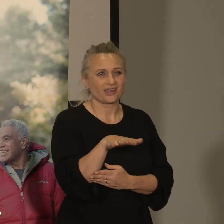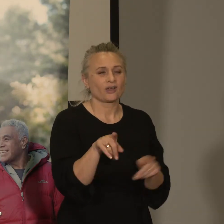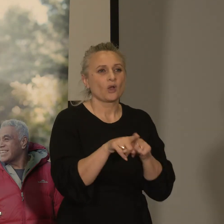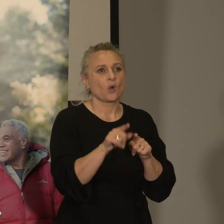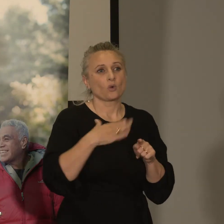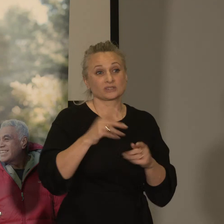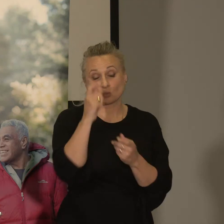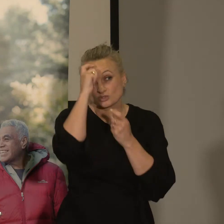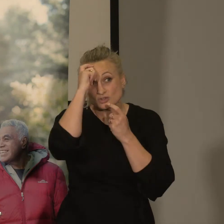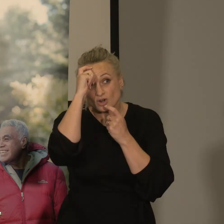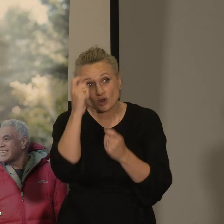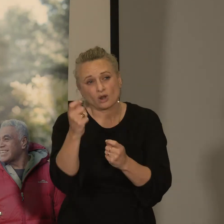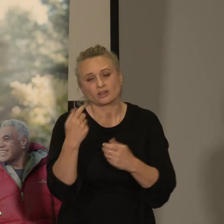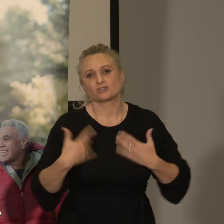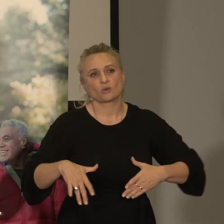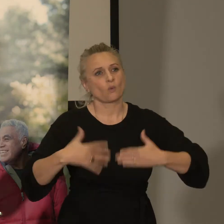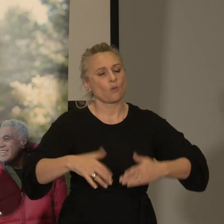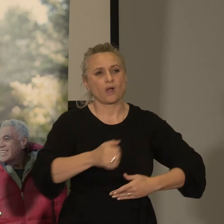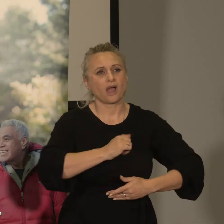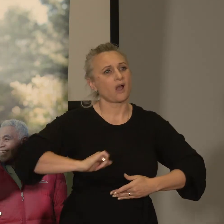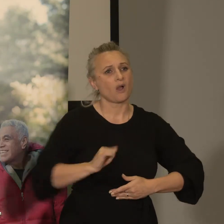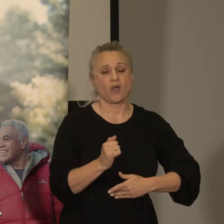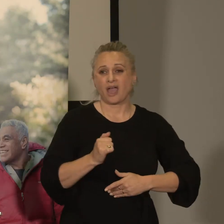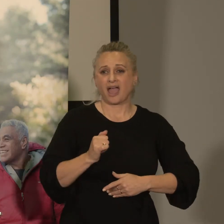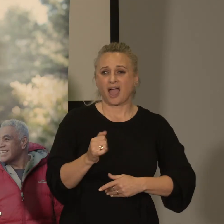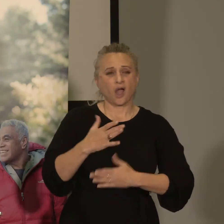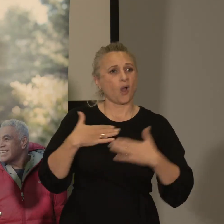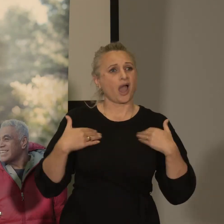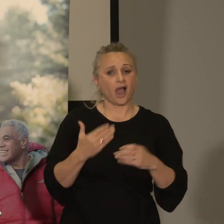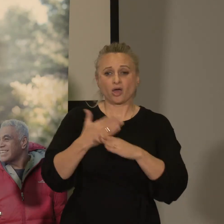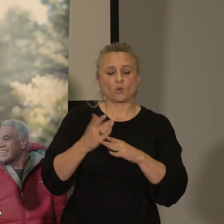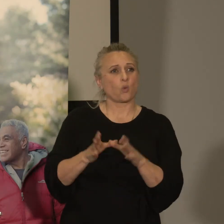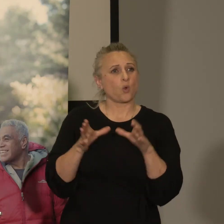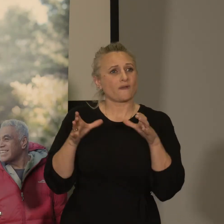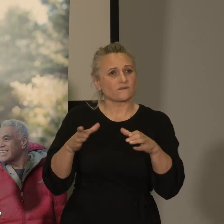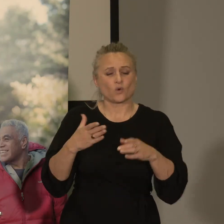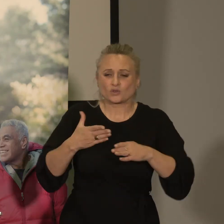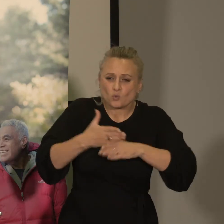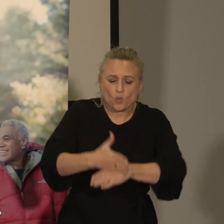again, I want to acknowledge the incredible work of our health workforce who are